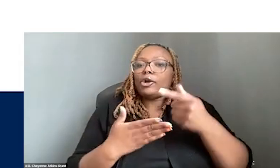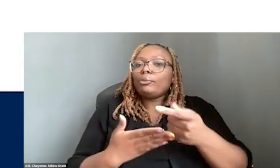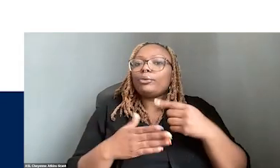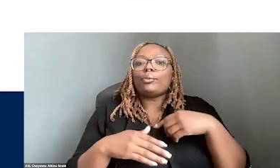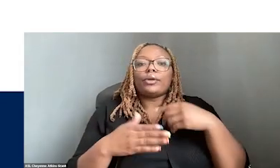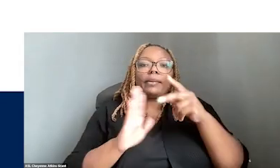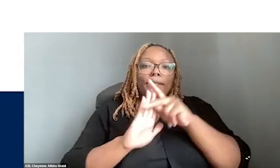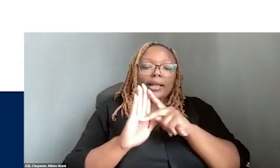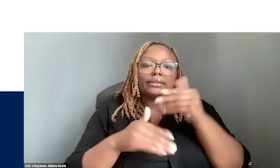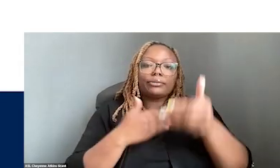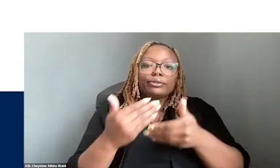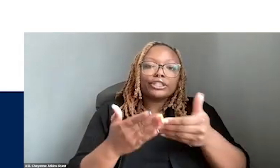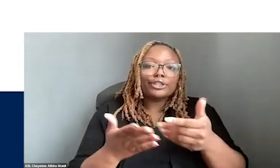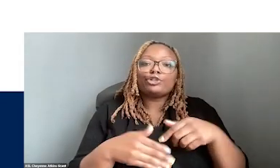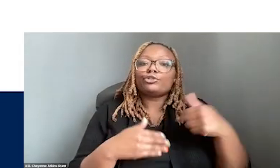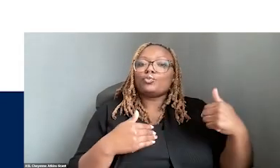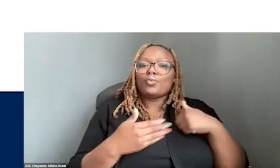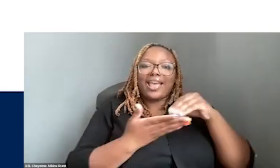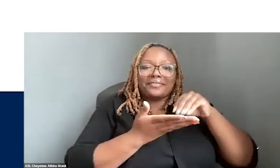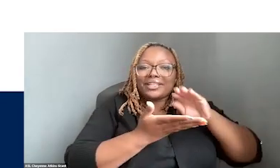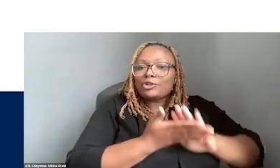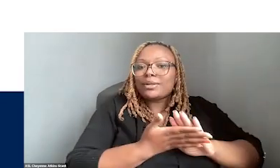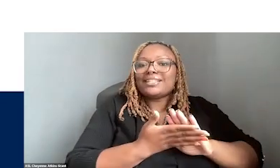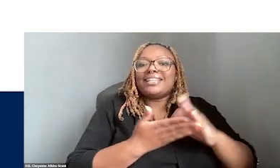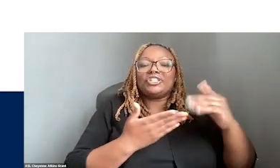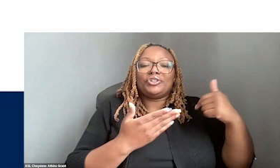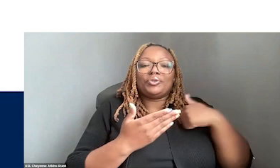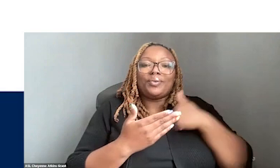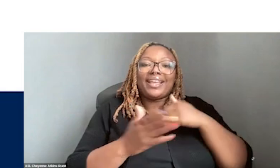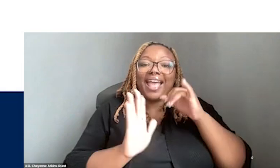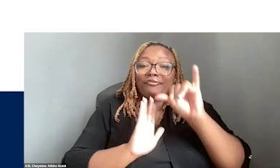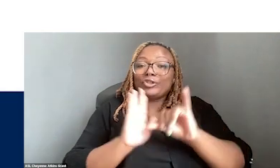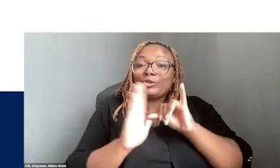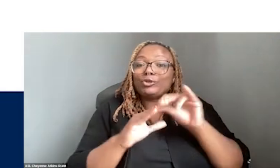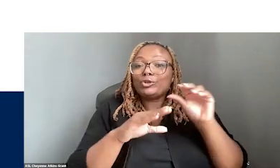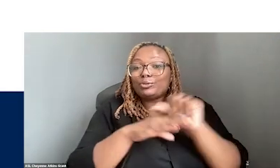We have documentation. We have a big YouTube tutorial channel